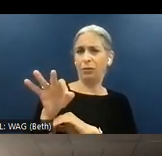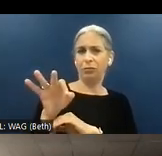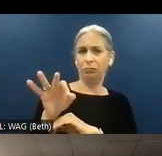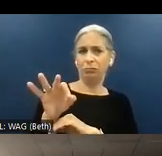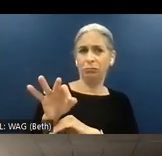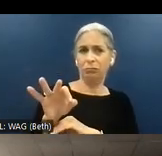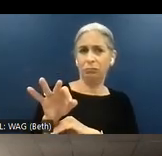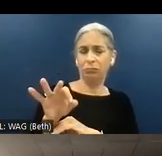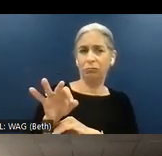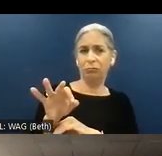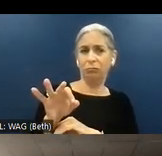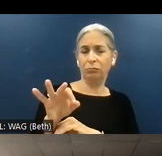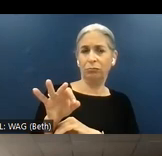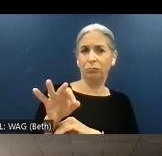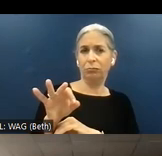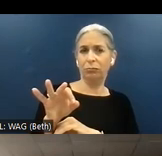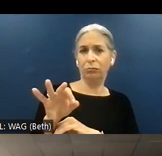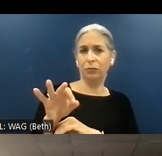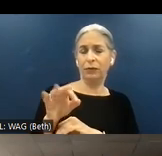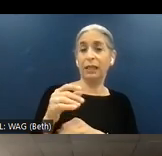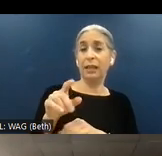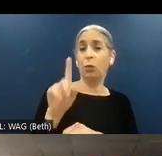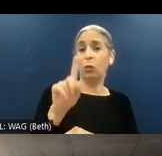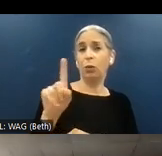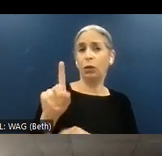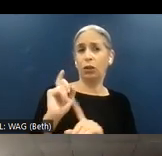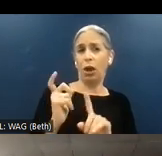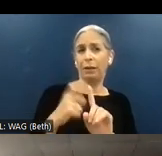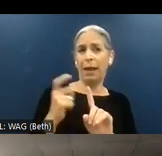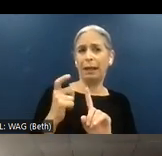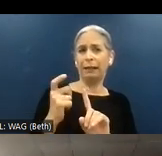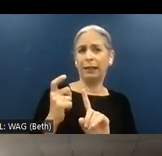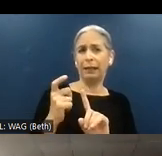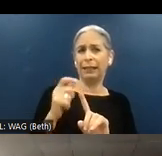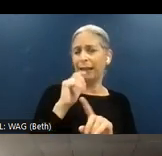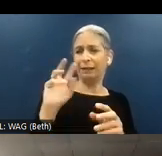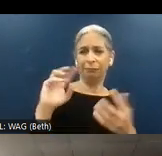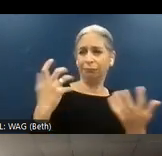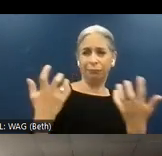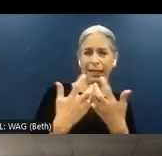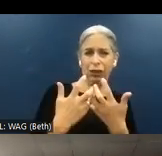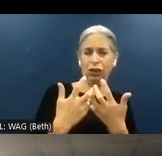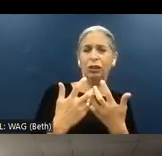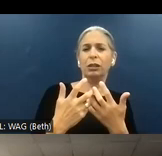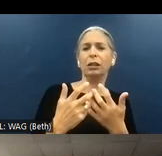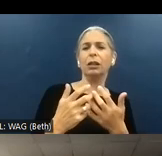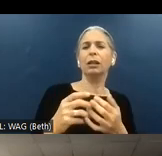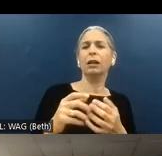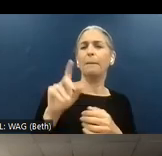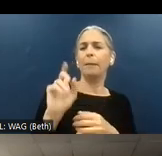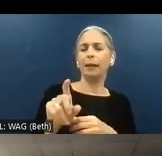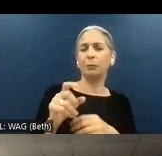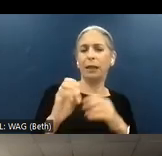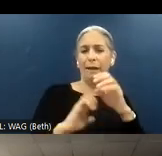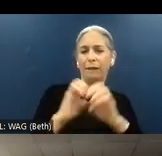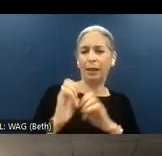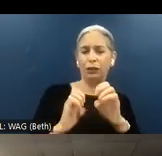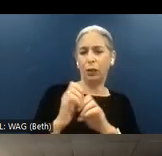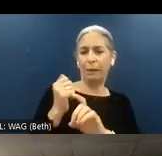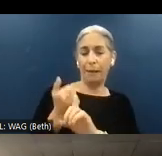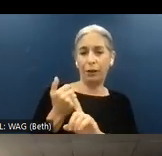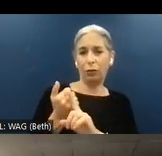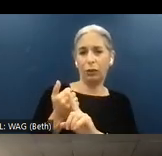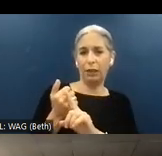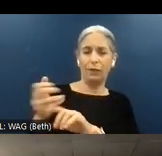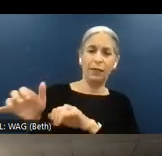one, one is semiautomated. But the test must be done automatically. So the same test criterion